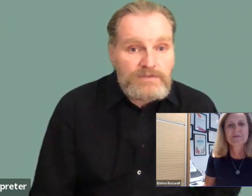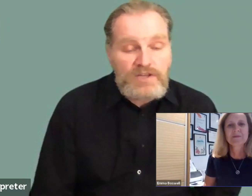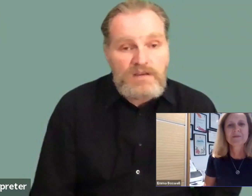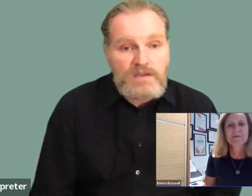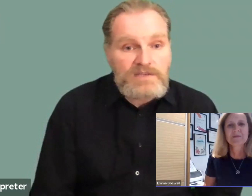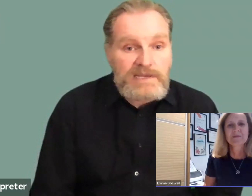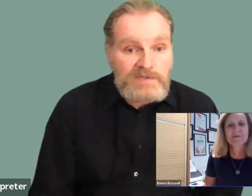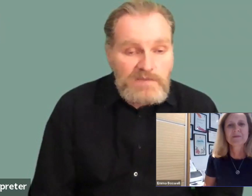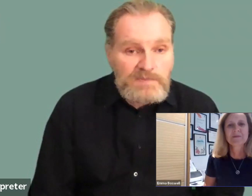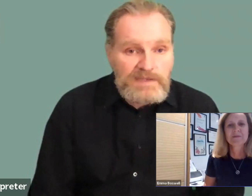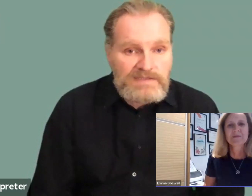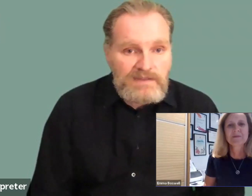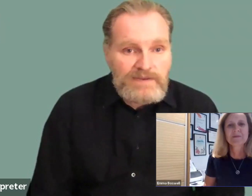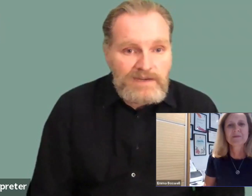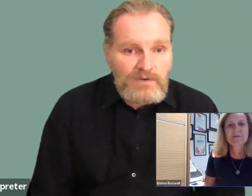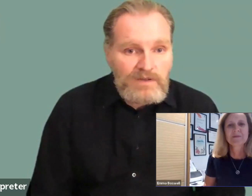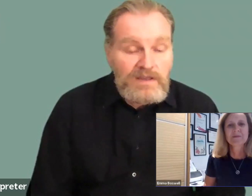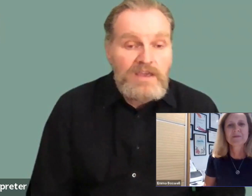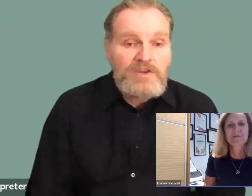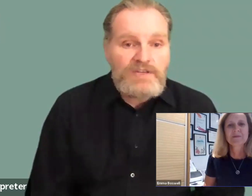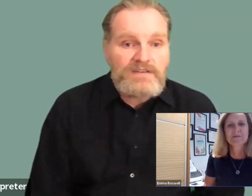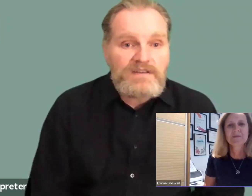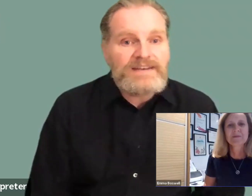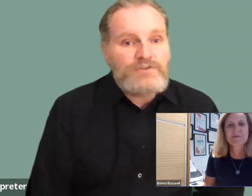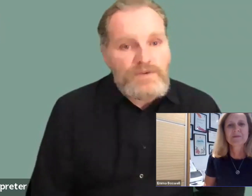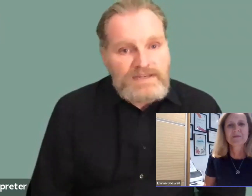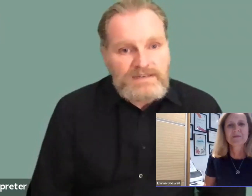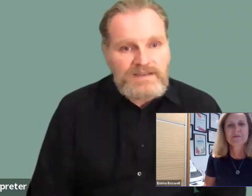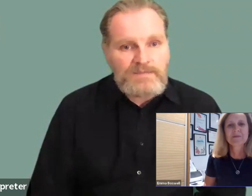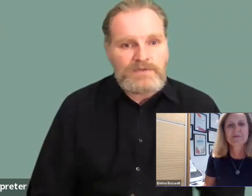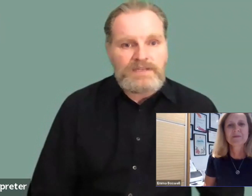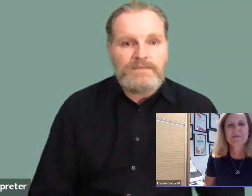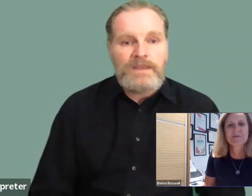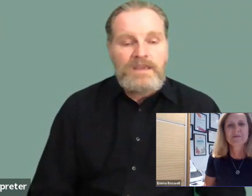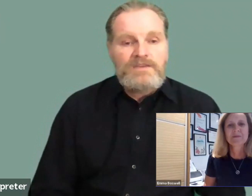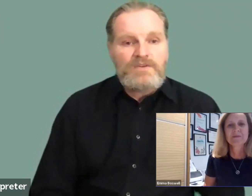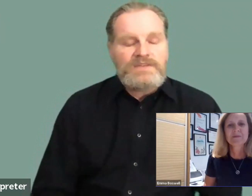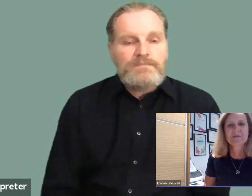and she can't go down the slopes by herself any longer, she can certainly trace somebody. So, it's